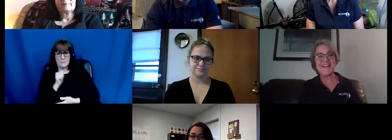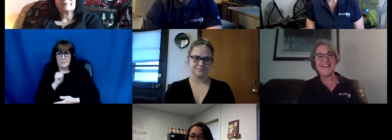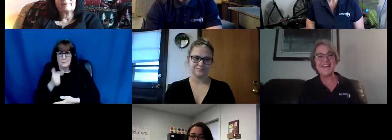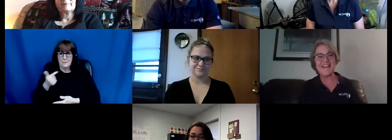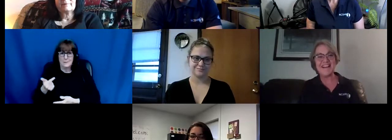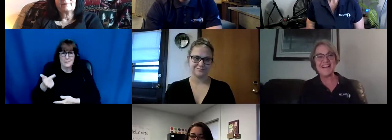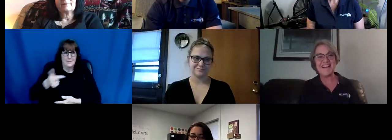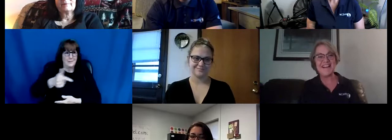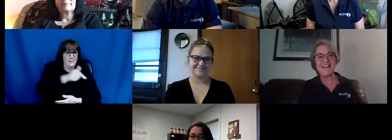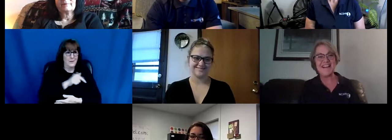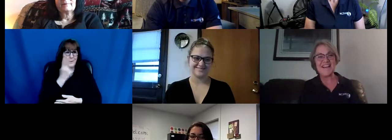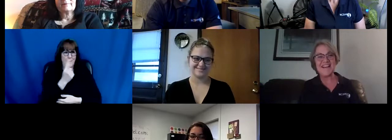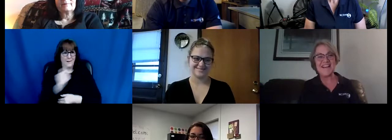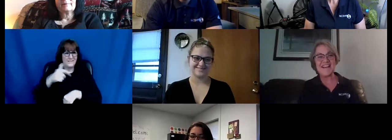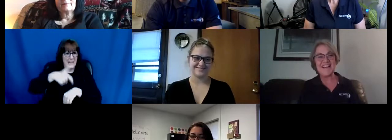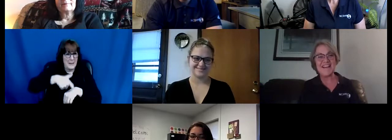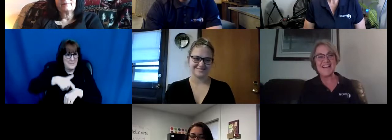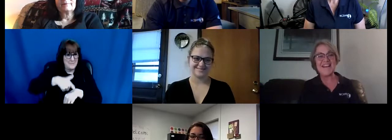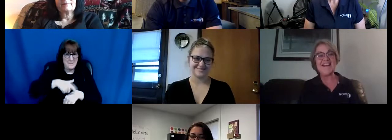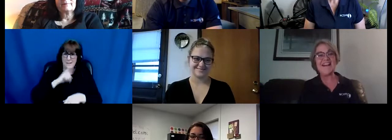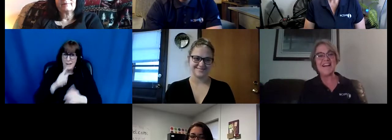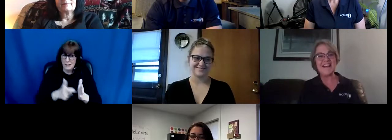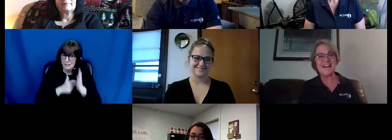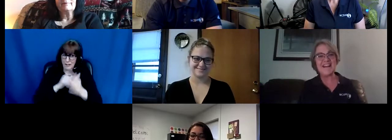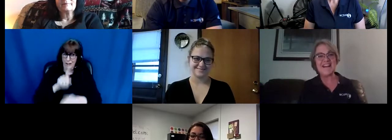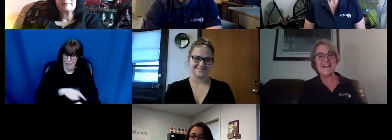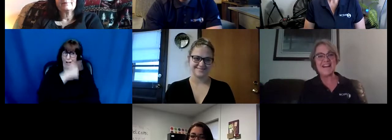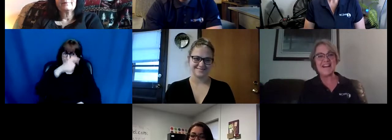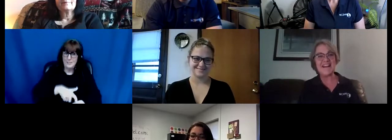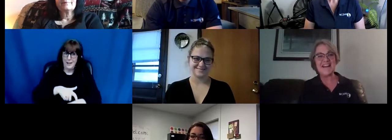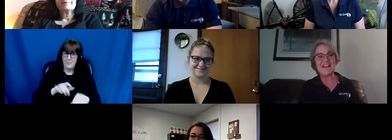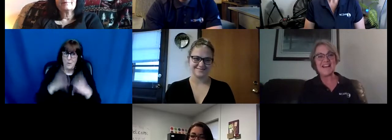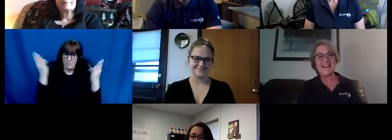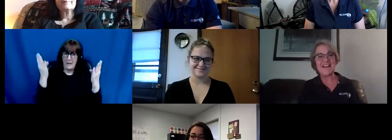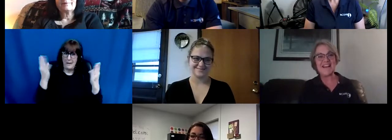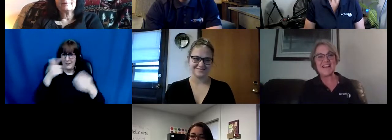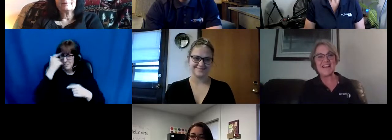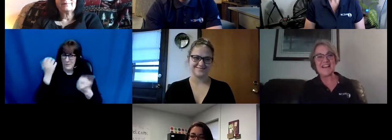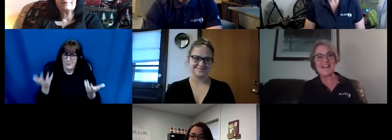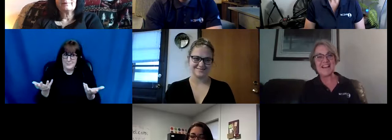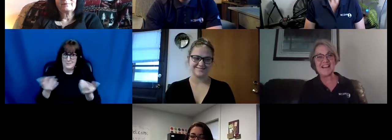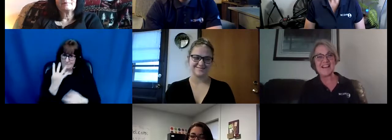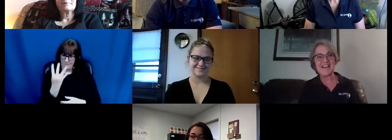one at a time and you know it took us a long time then because I have there's four siblings plus me